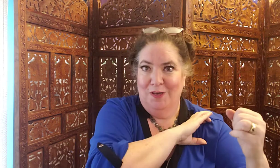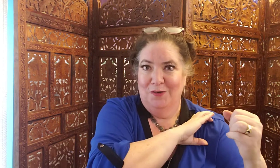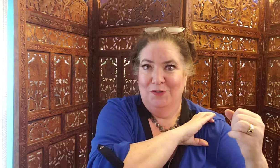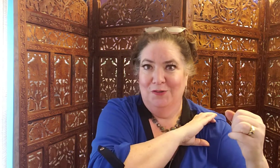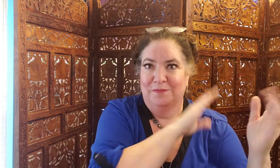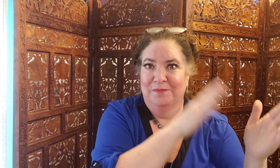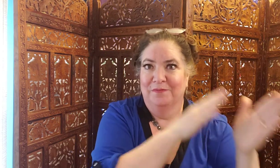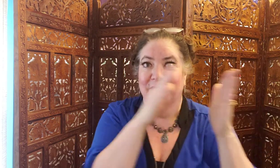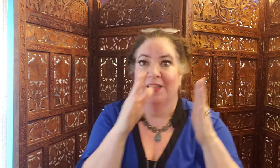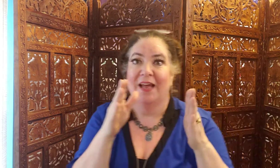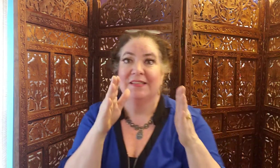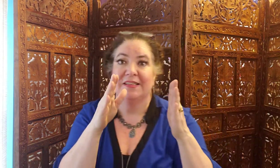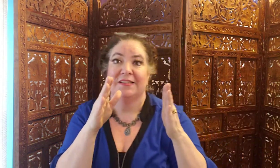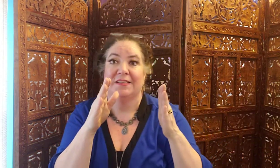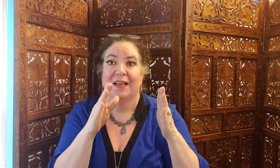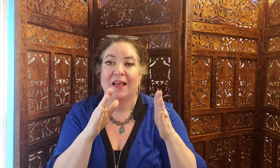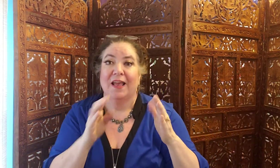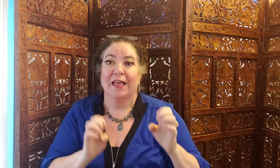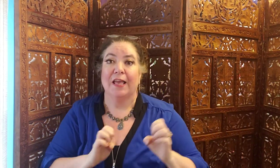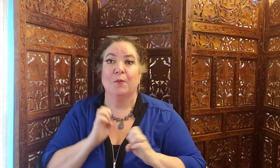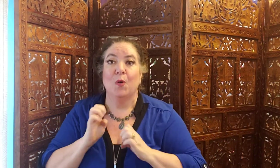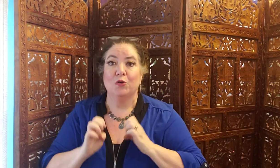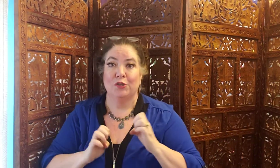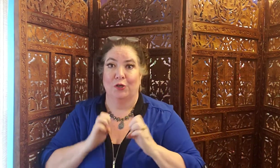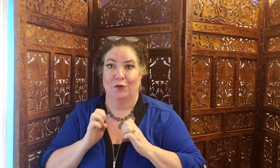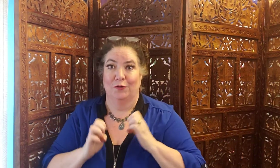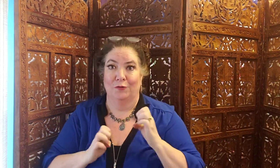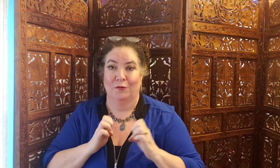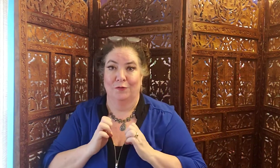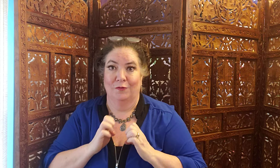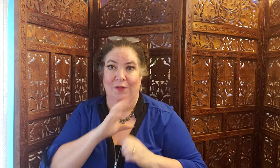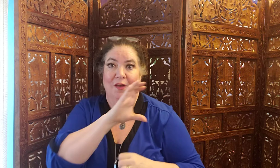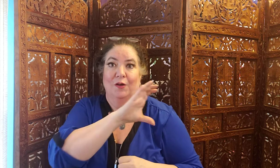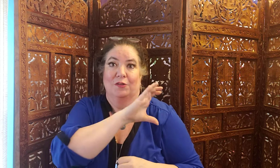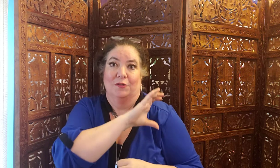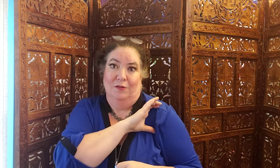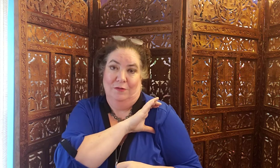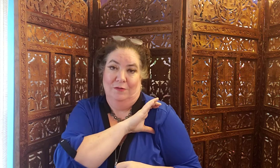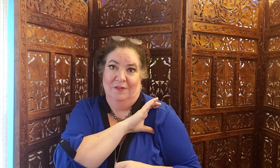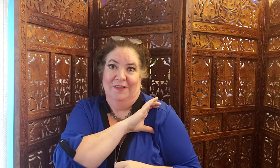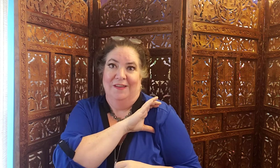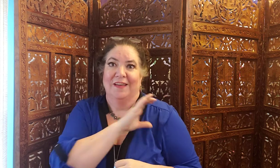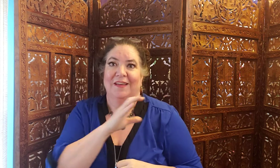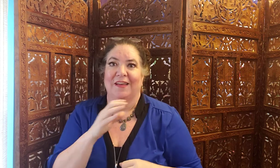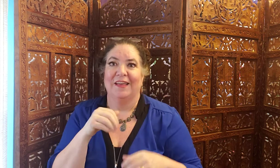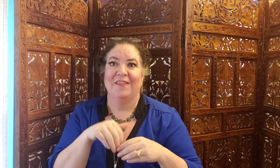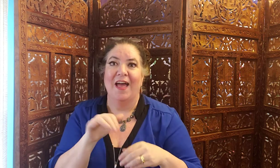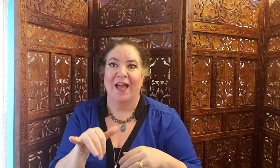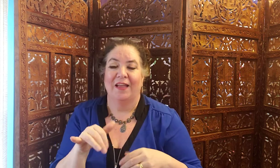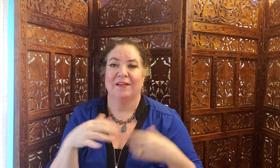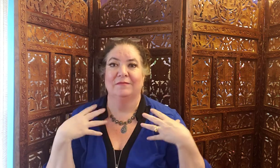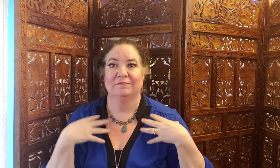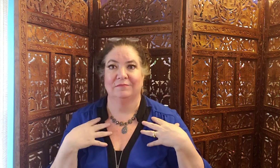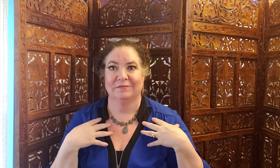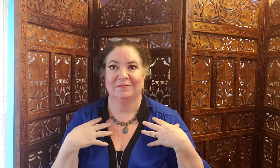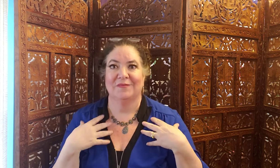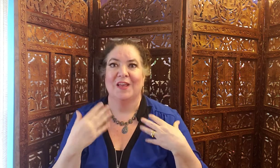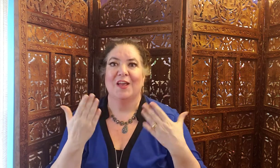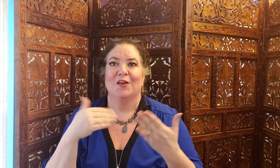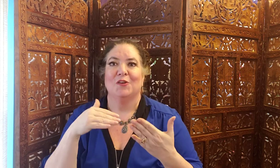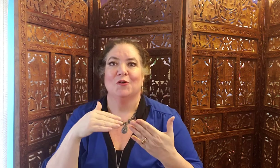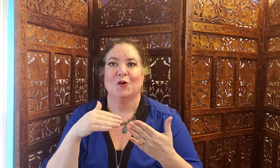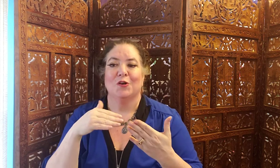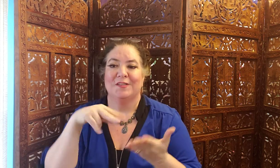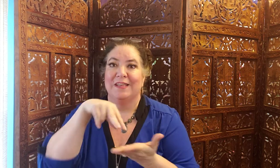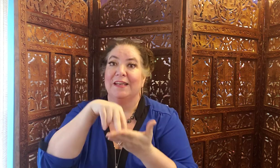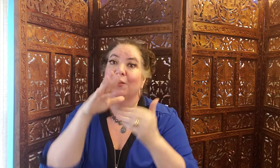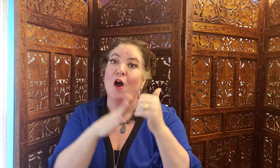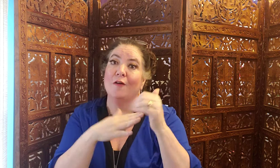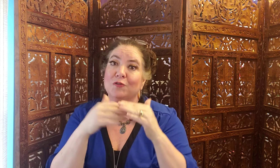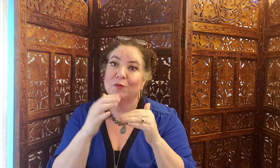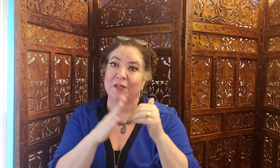character". Next is an emotional character. Example of that -You're standing comfortably